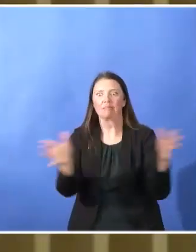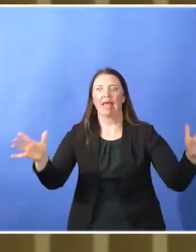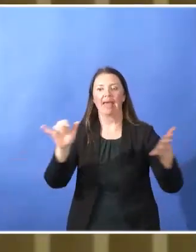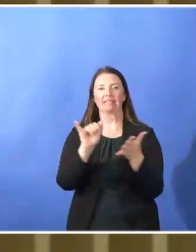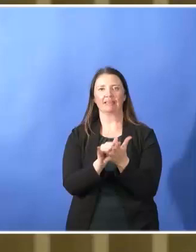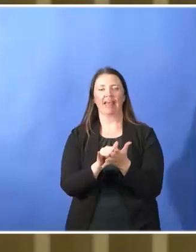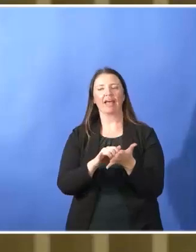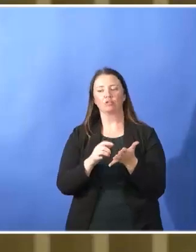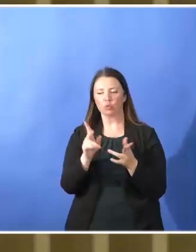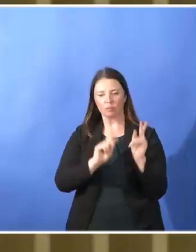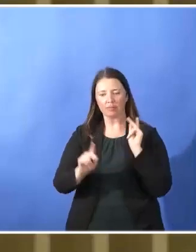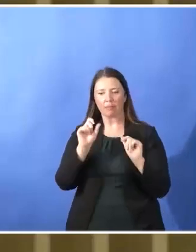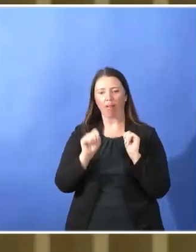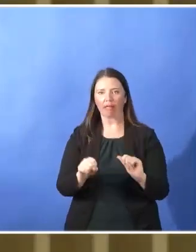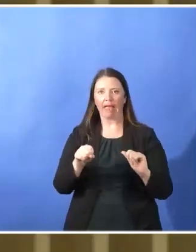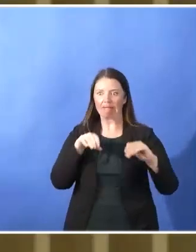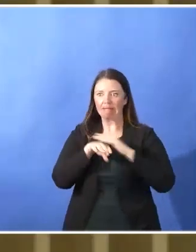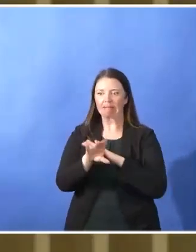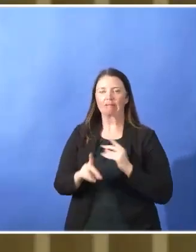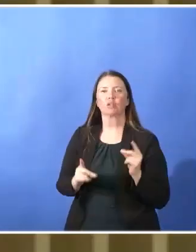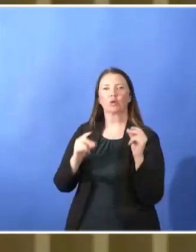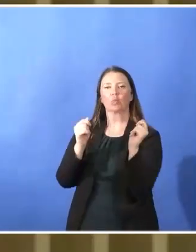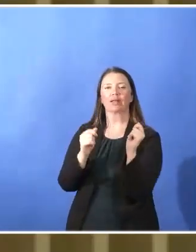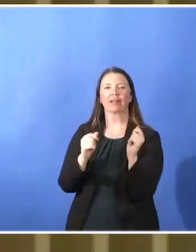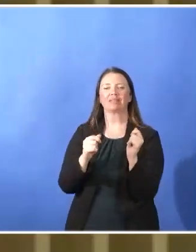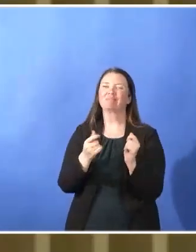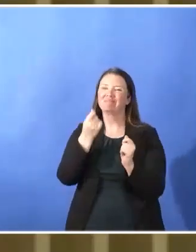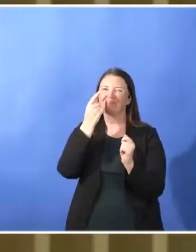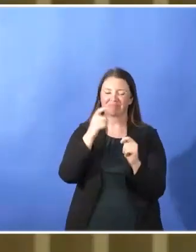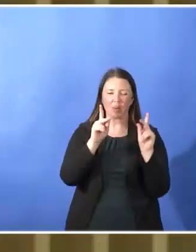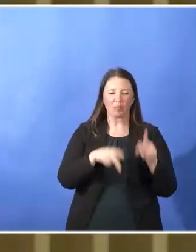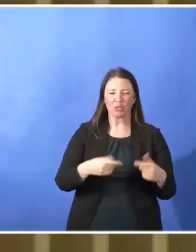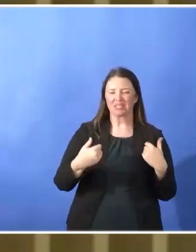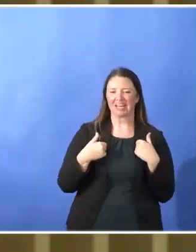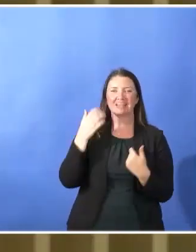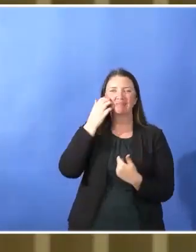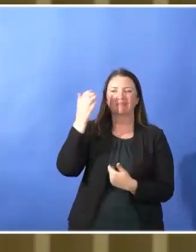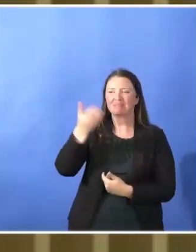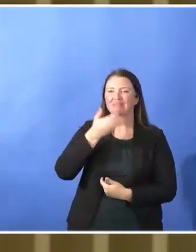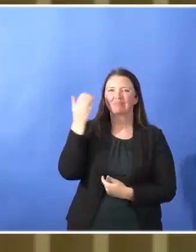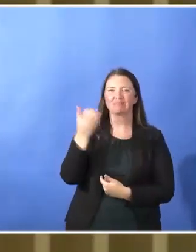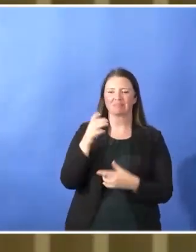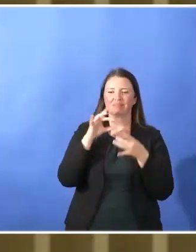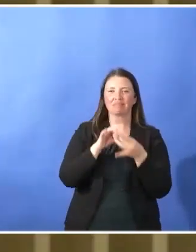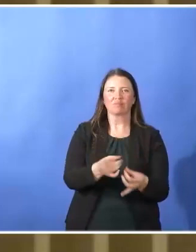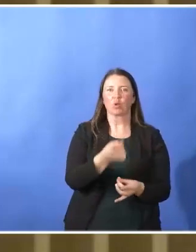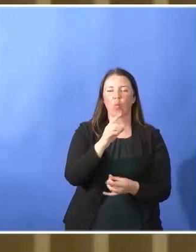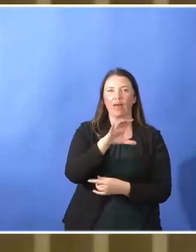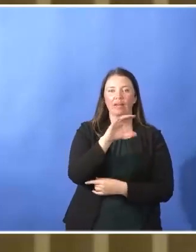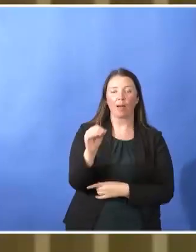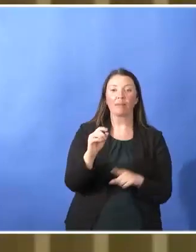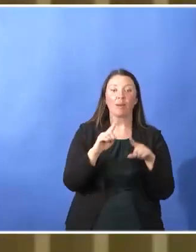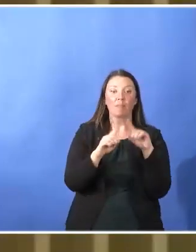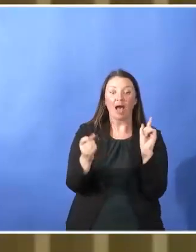YOU CAN HAVE A CELL PHONE ON ONE CARRIER THAT HAS BEEN ESSENTIALLY BRICKED IF THAT SITE TENDS TO GO DOWN, BUT YOU